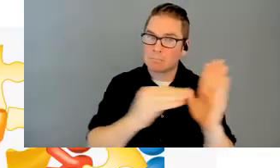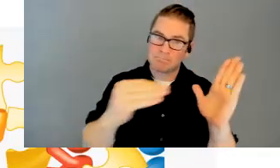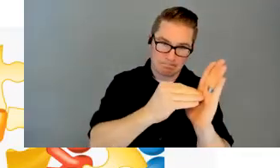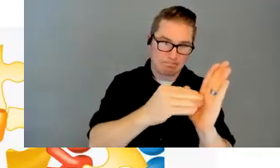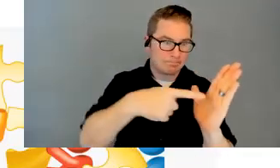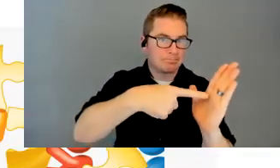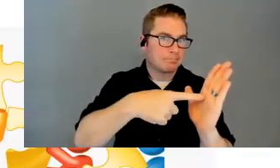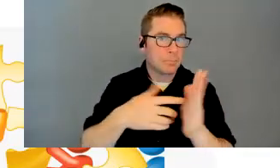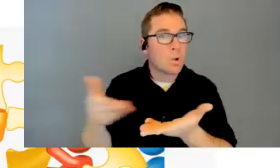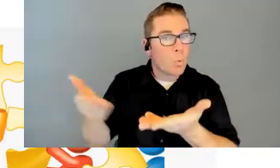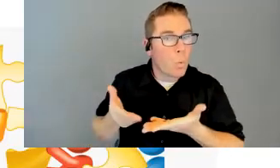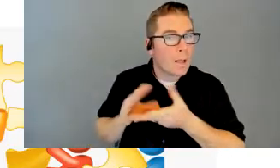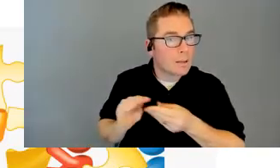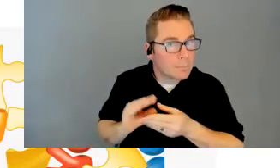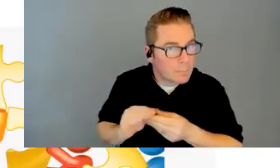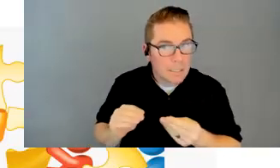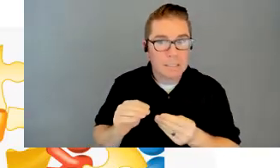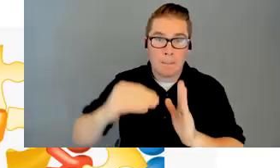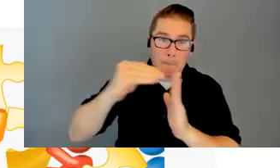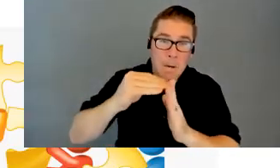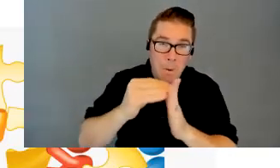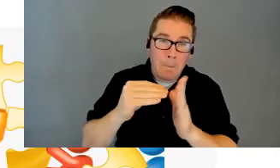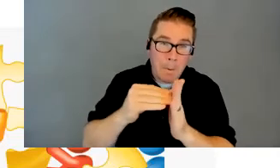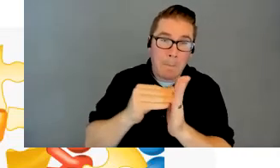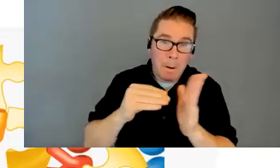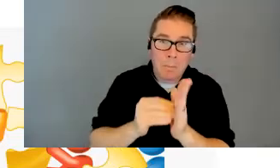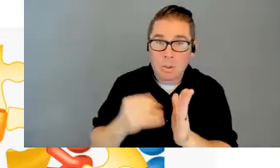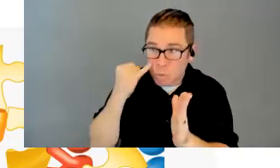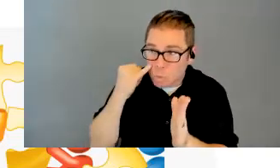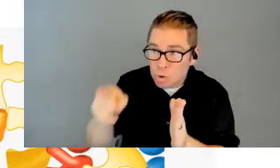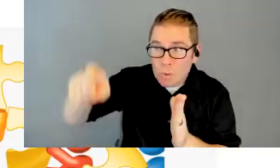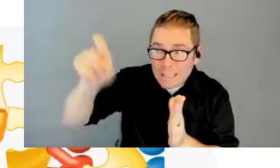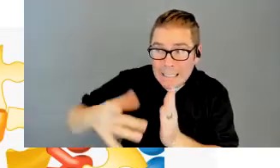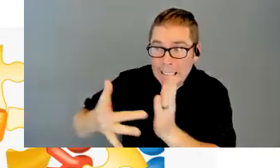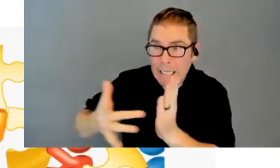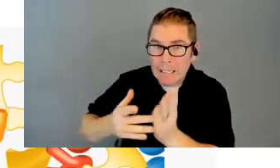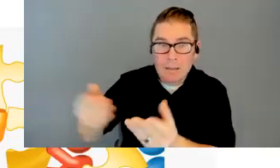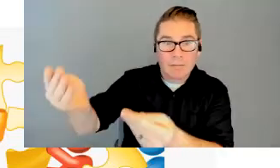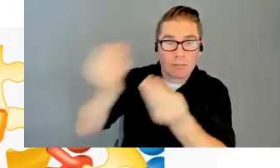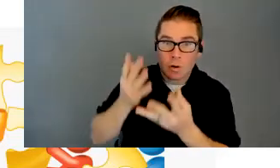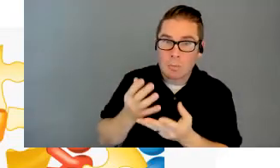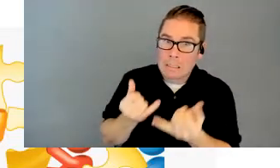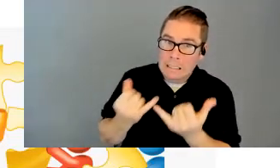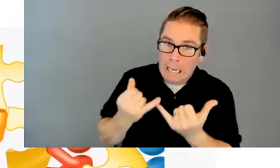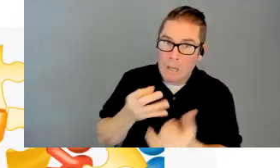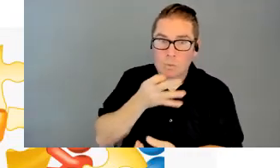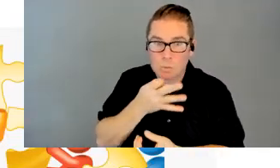Put it all over that if you need technology, let me know as soon as possible and I will work to see